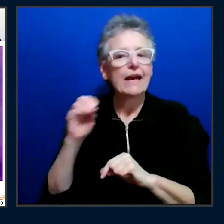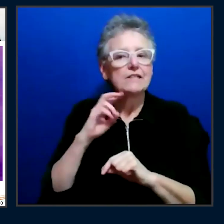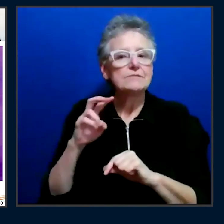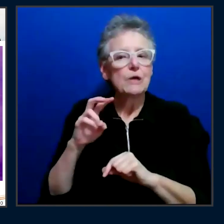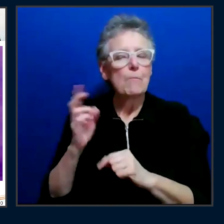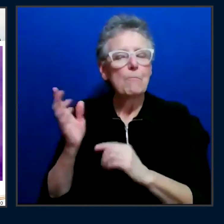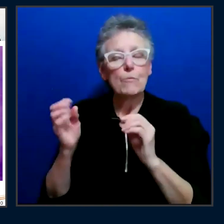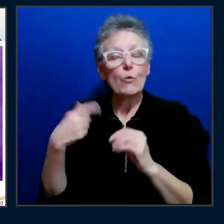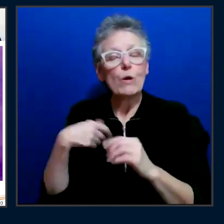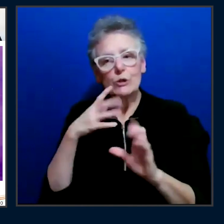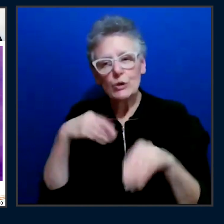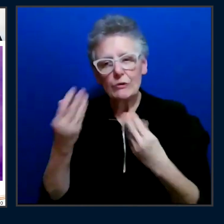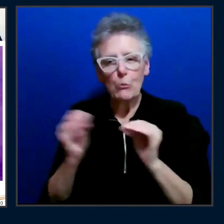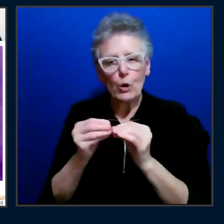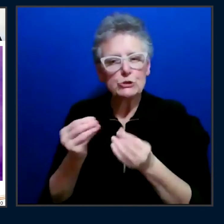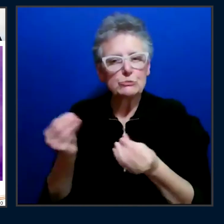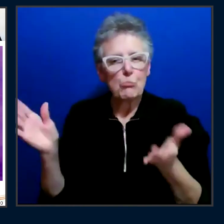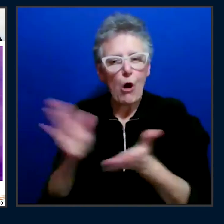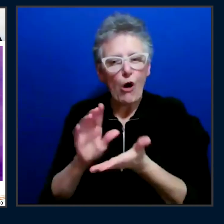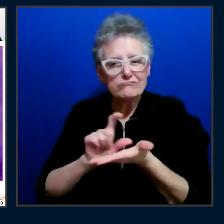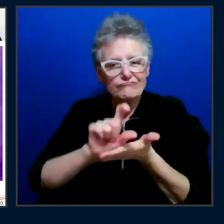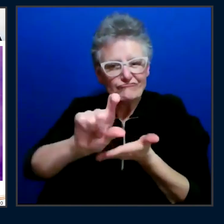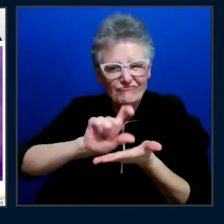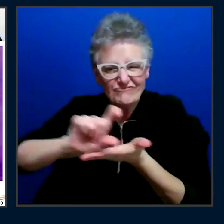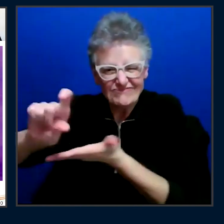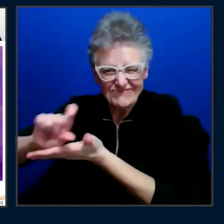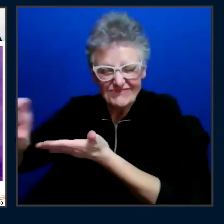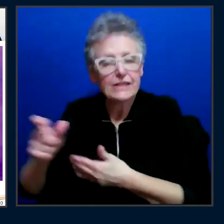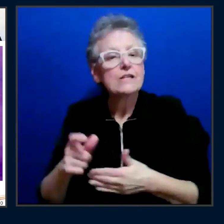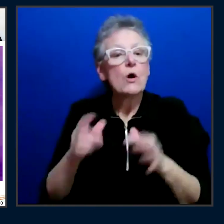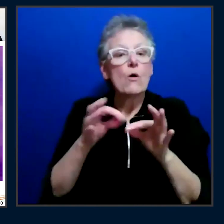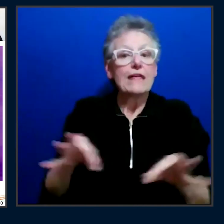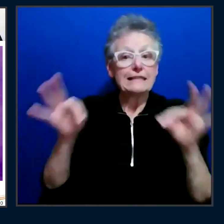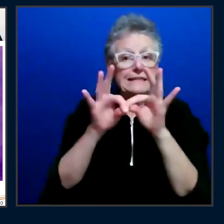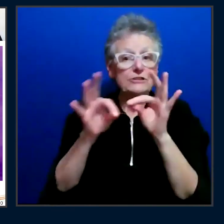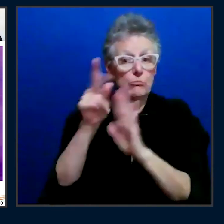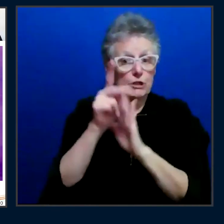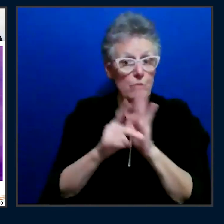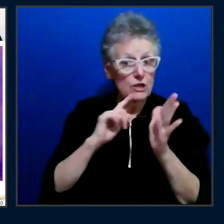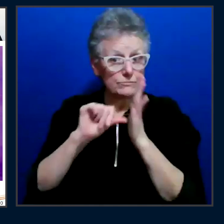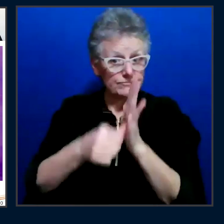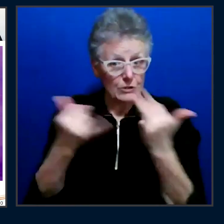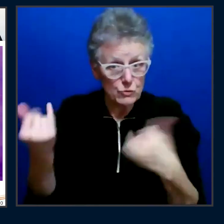and break it down into some smaller pieces. So these essential principles that we want to highlight today,